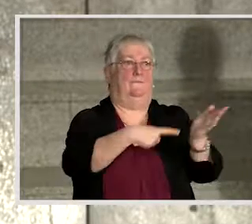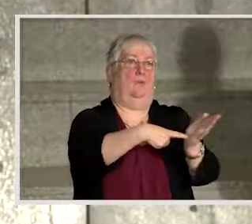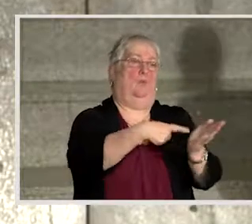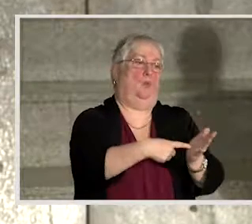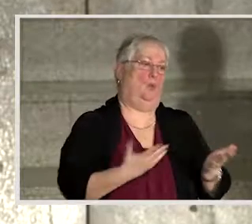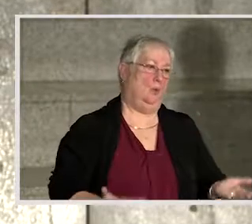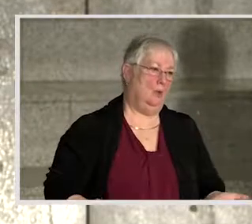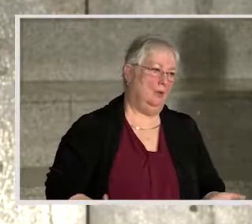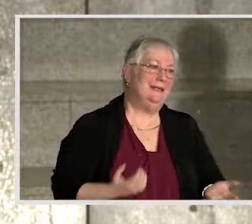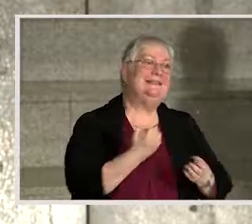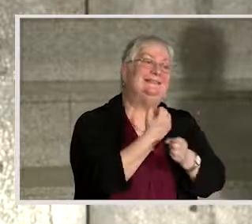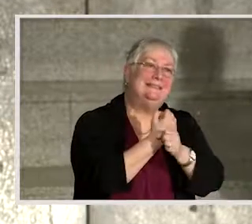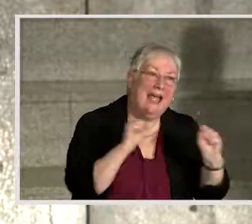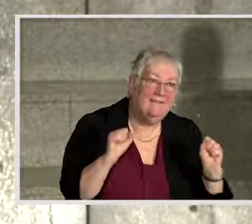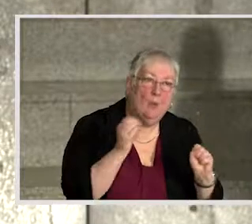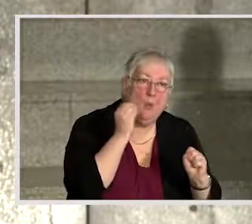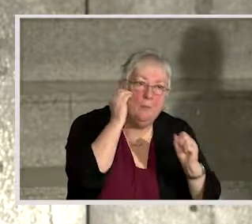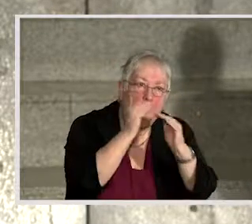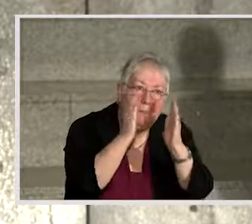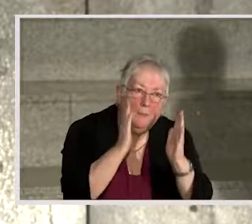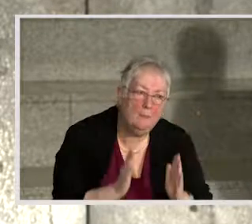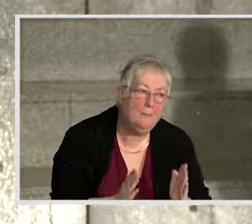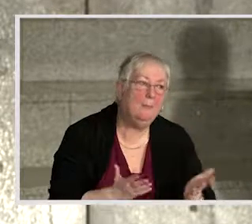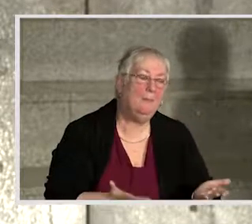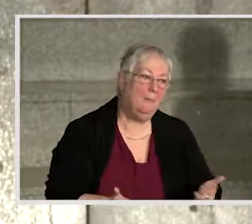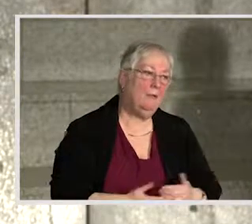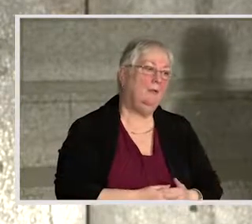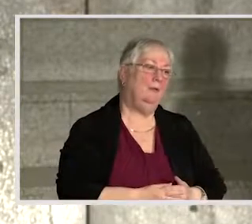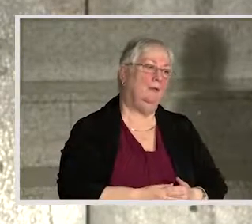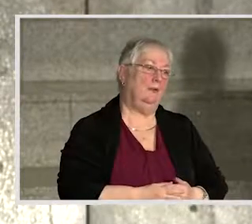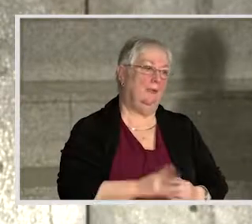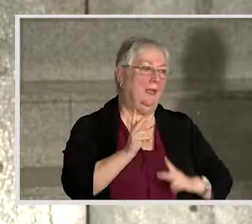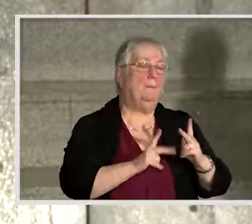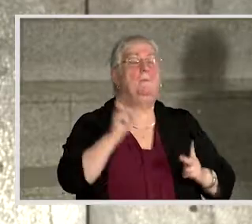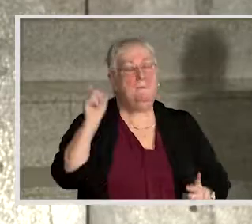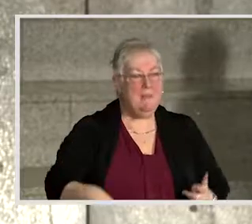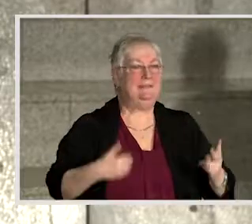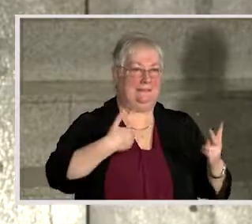PATHWAY TO THE MIDDLE CLASS. LAST YEAR, IN SUPPORT OF THIS